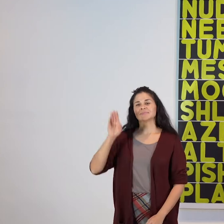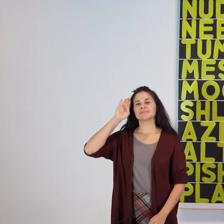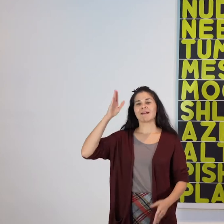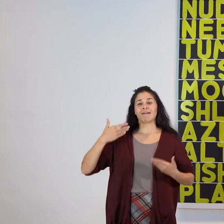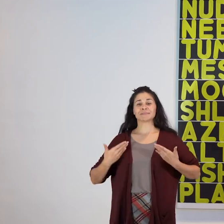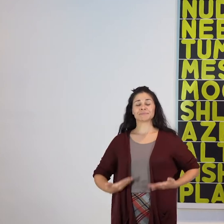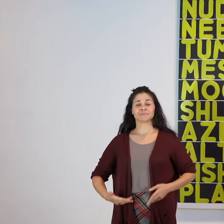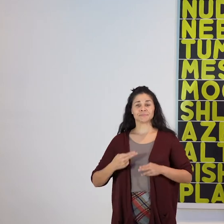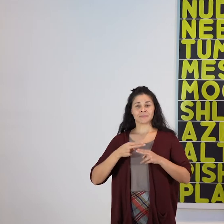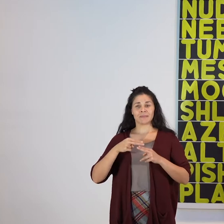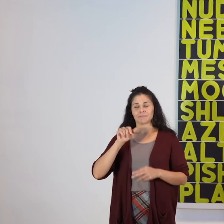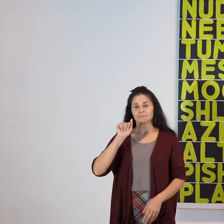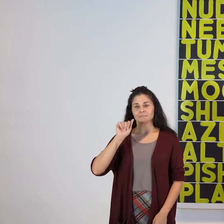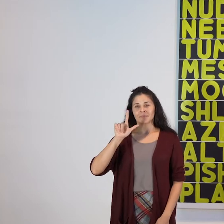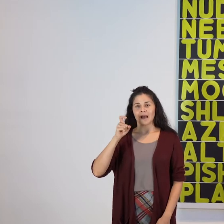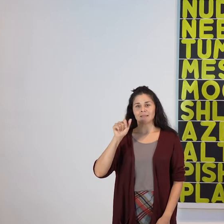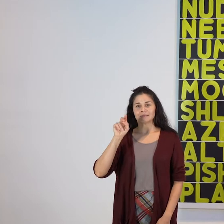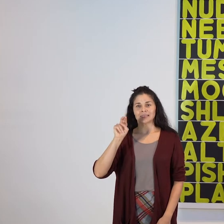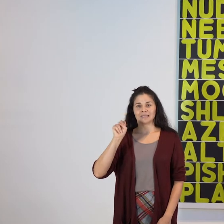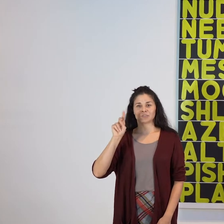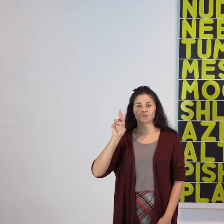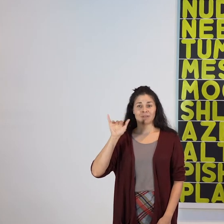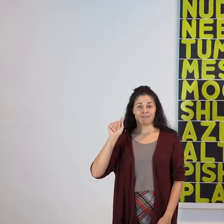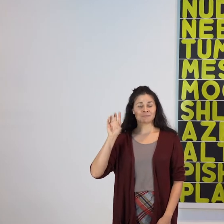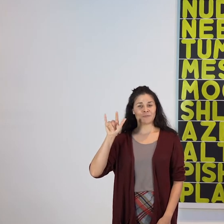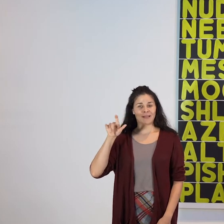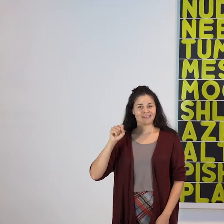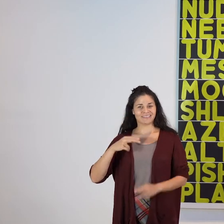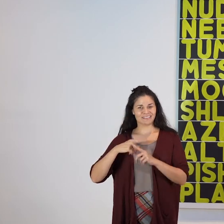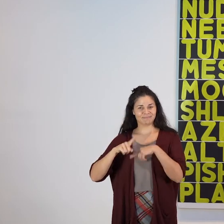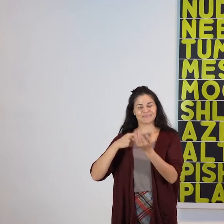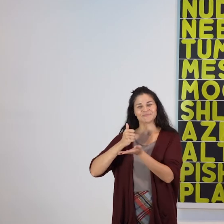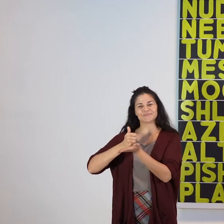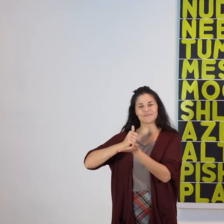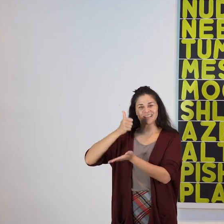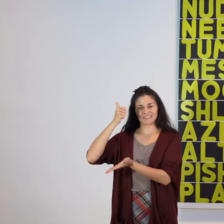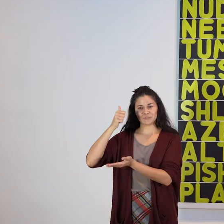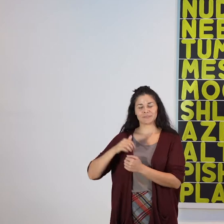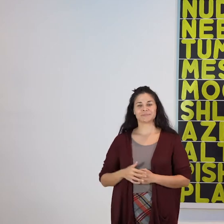Hello! My name is Alexandria Wailes.